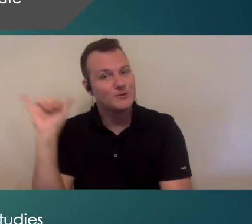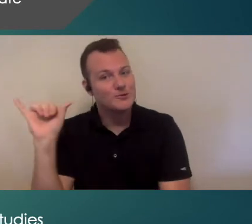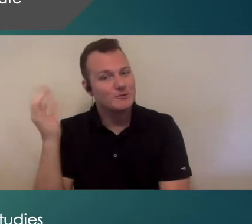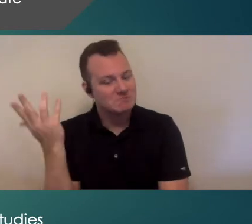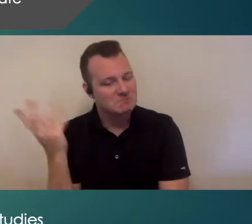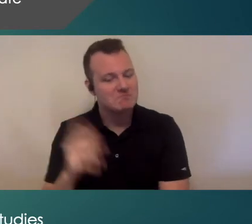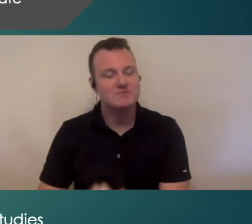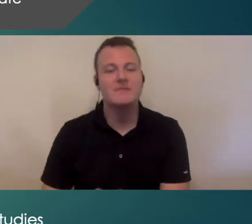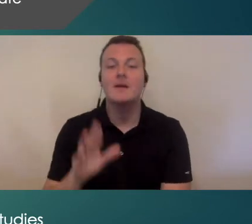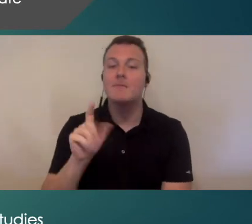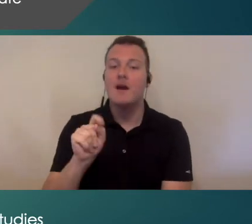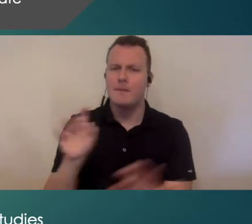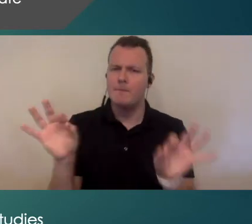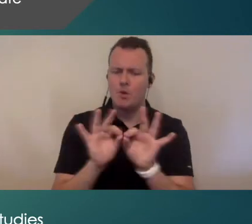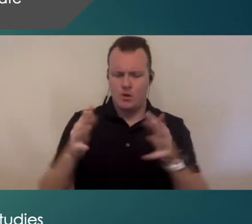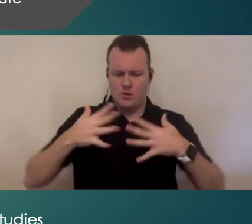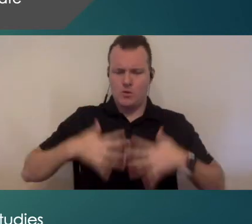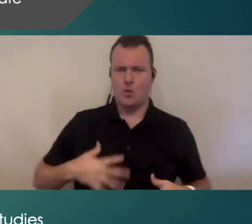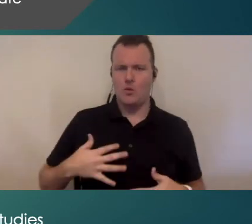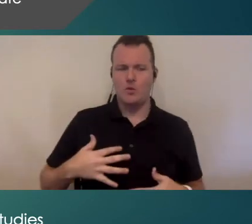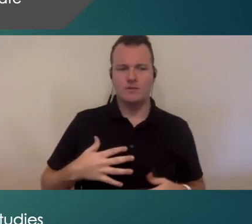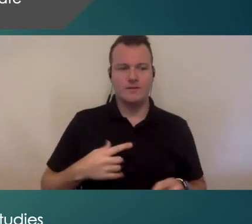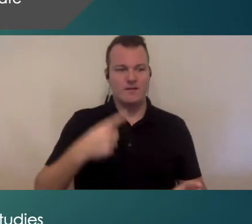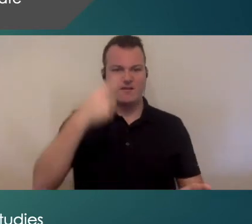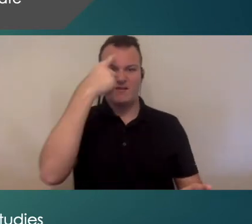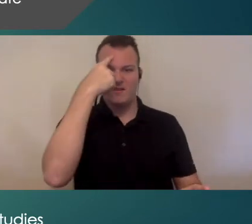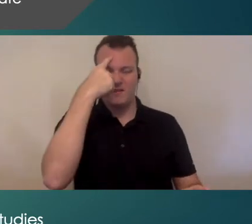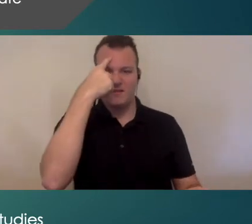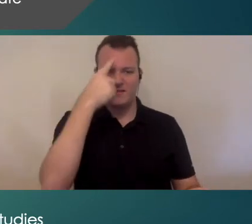wearing something better than what maybe you might necessarily wear every day to